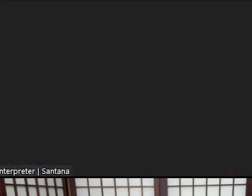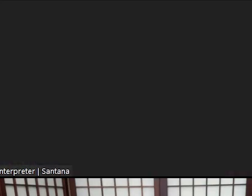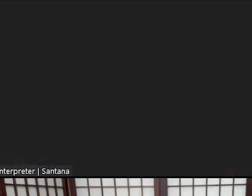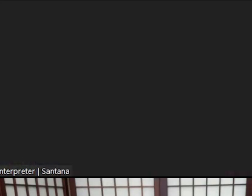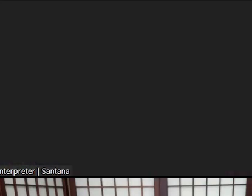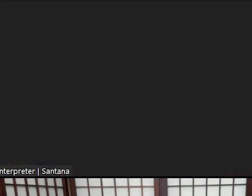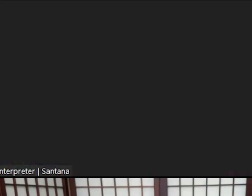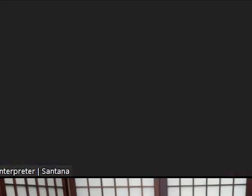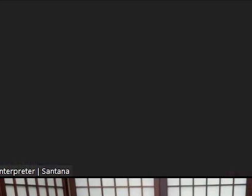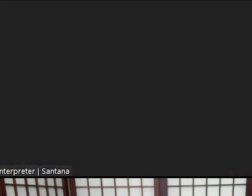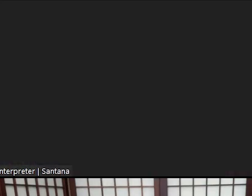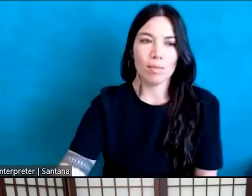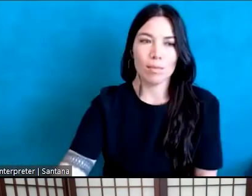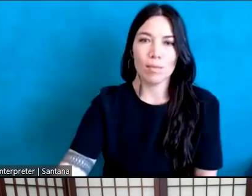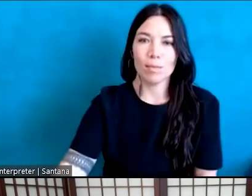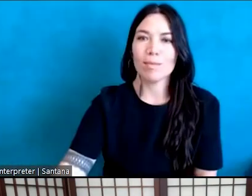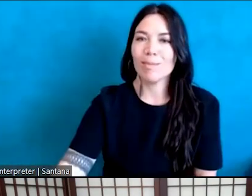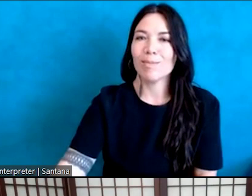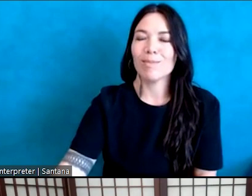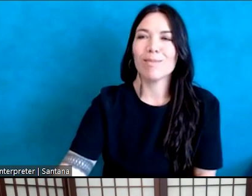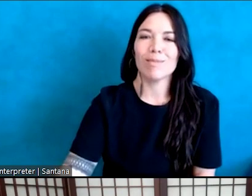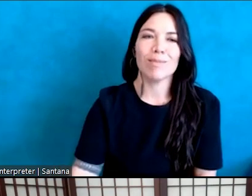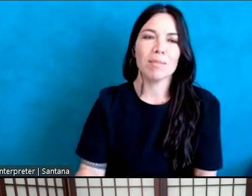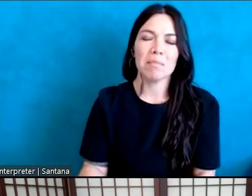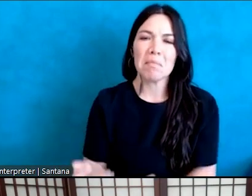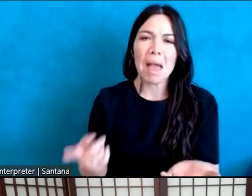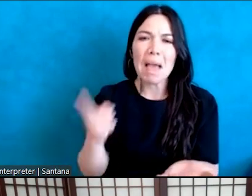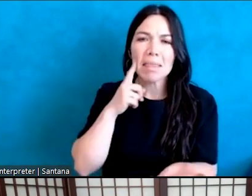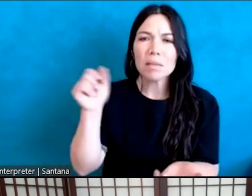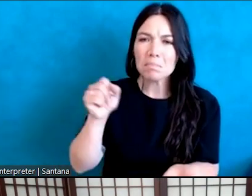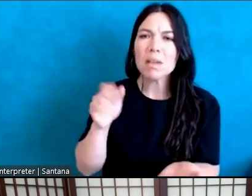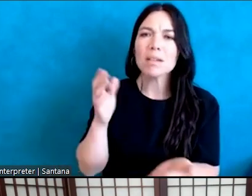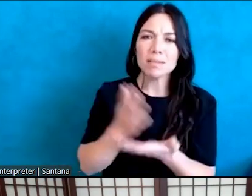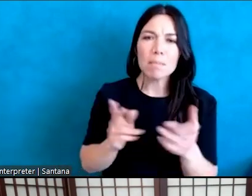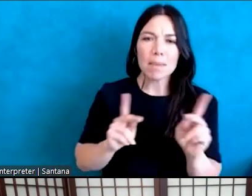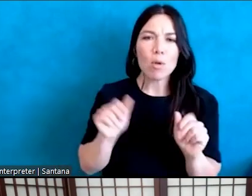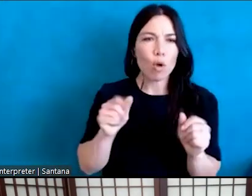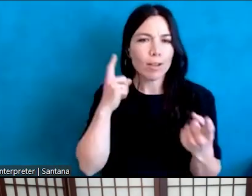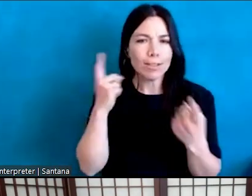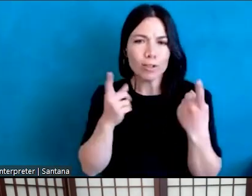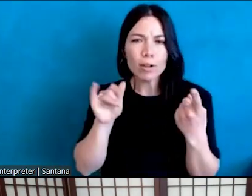Presumably some people are. But I think that a lot of what we've been discussing in today's symposium is that many people are not.